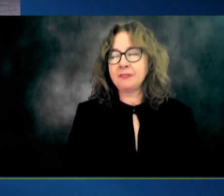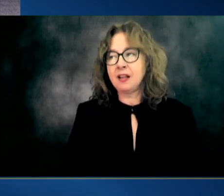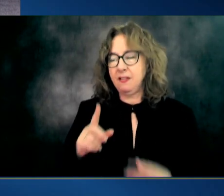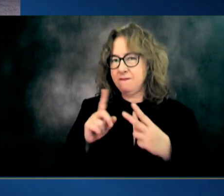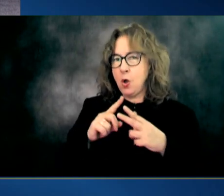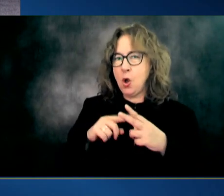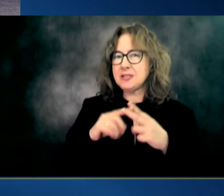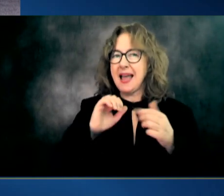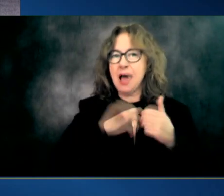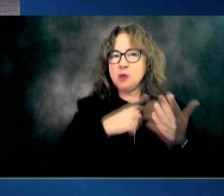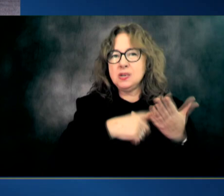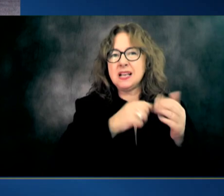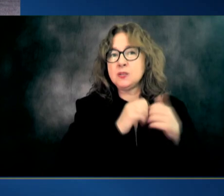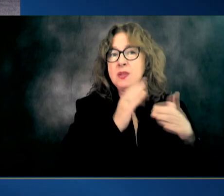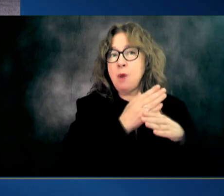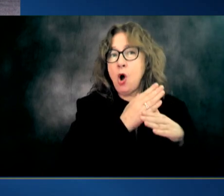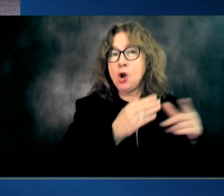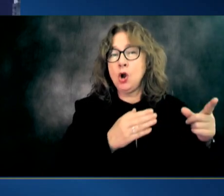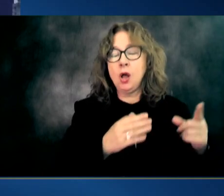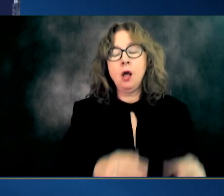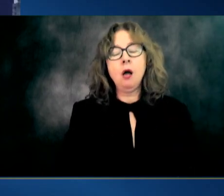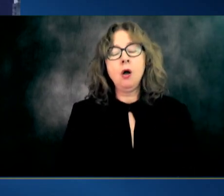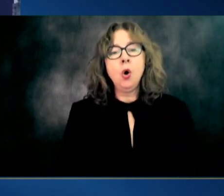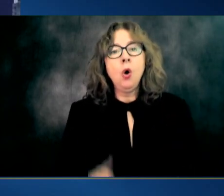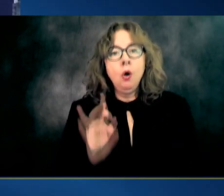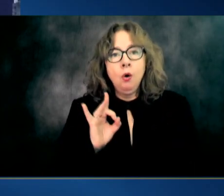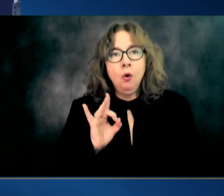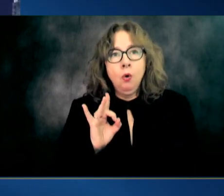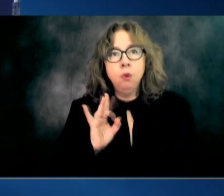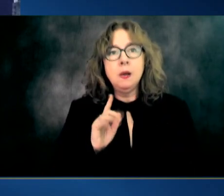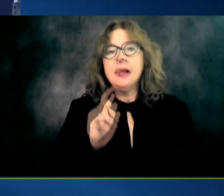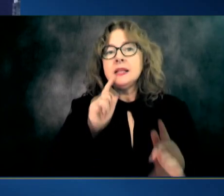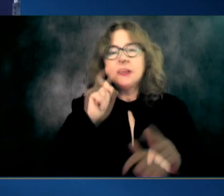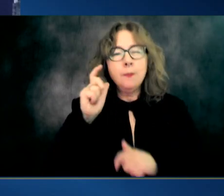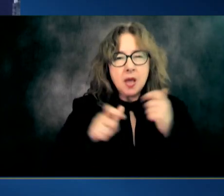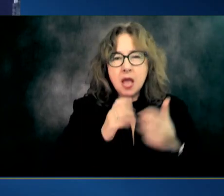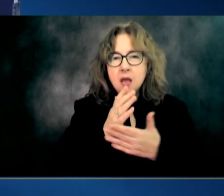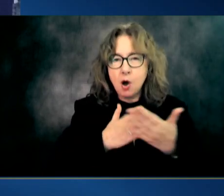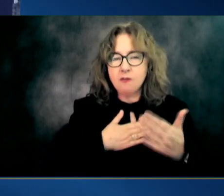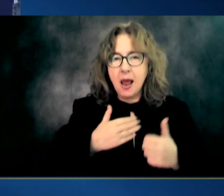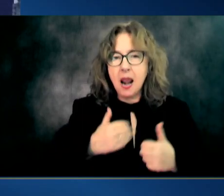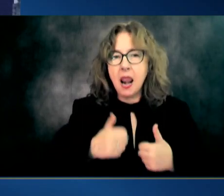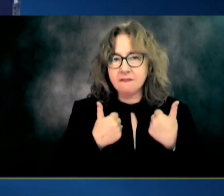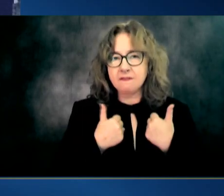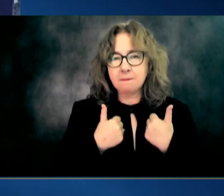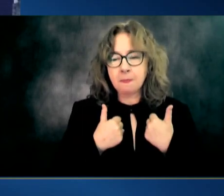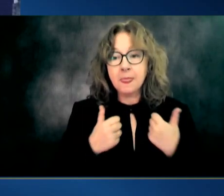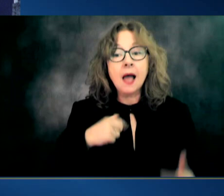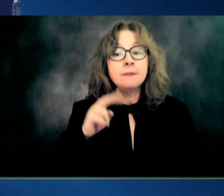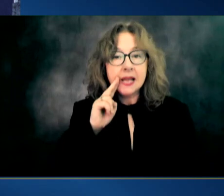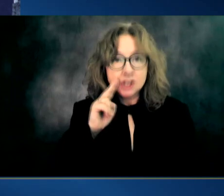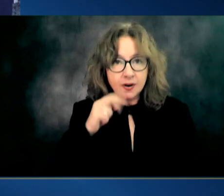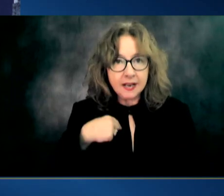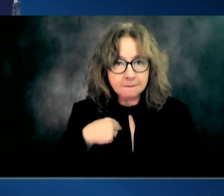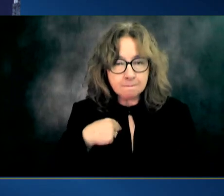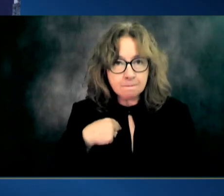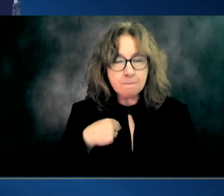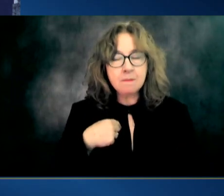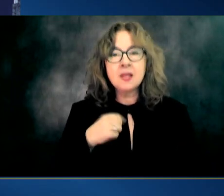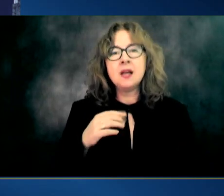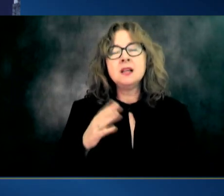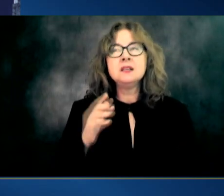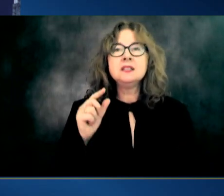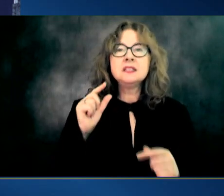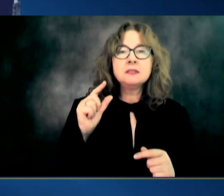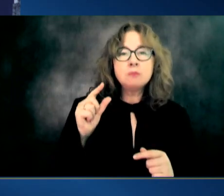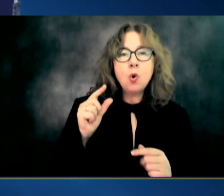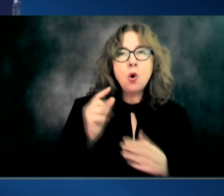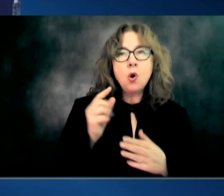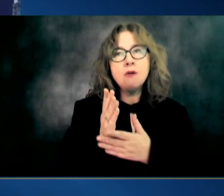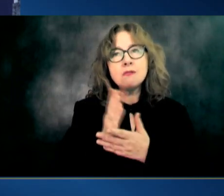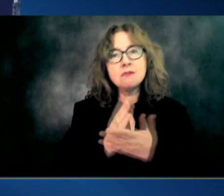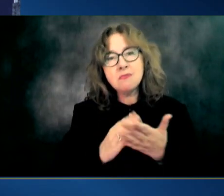it's such a big part of my life. I'm Nigerian. There was a small part of me that, you know,